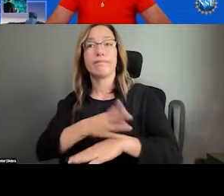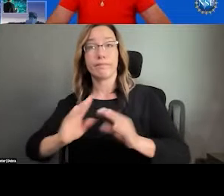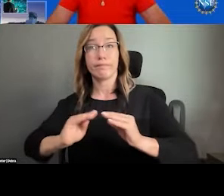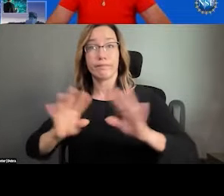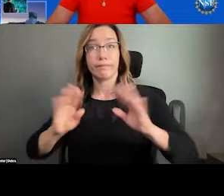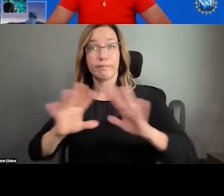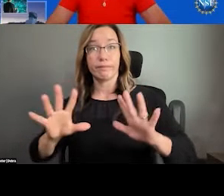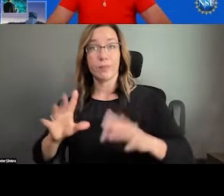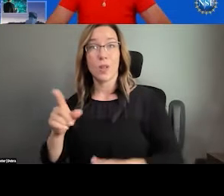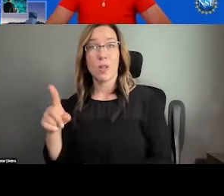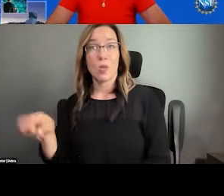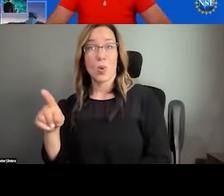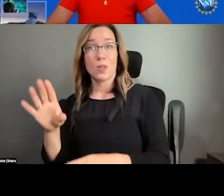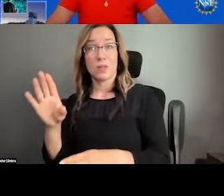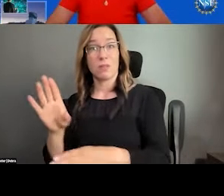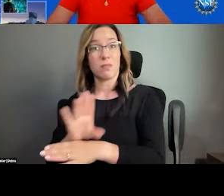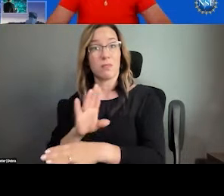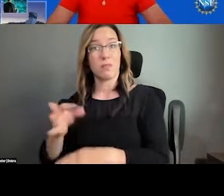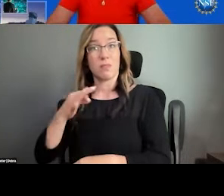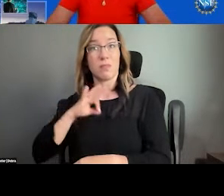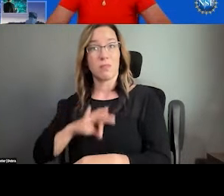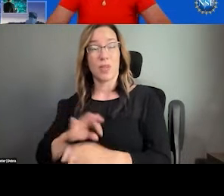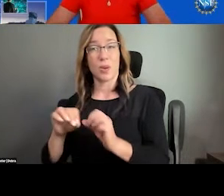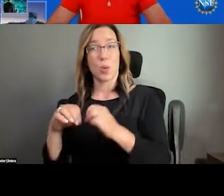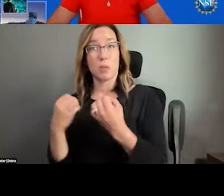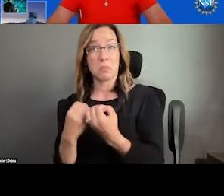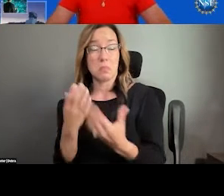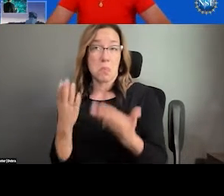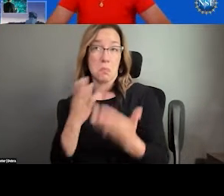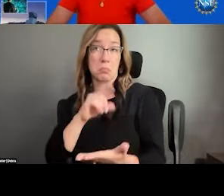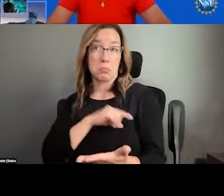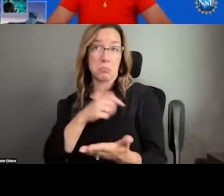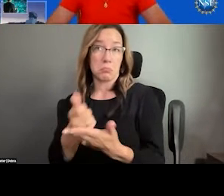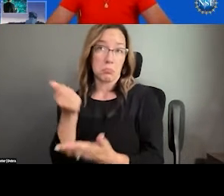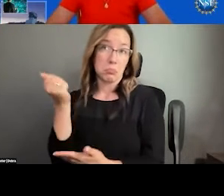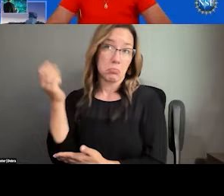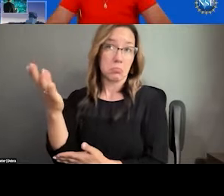profit organizations may be eligible to submit proposals to NSF.